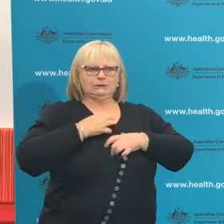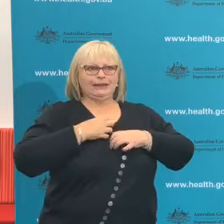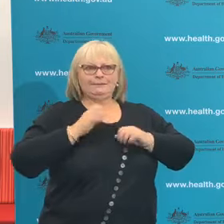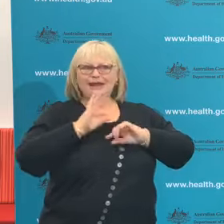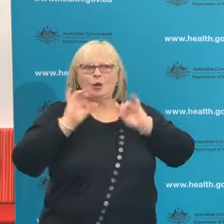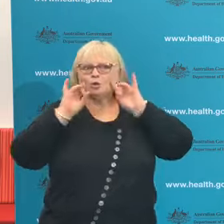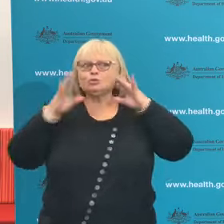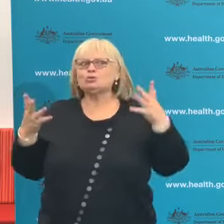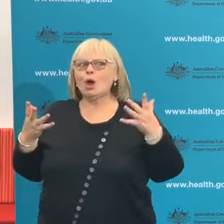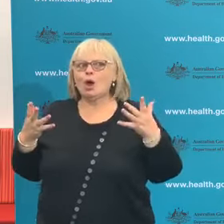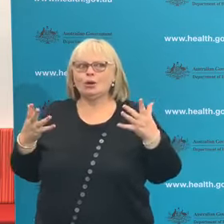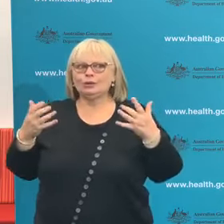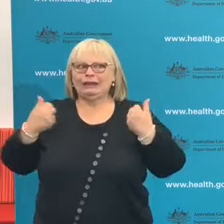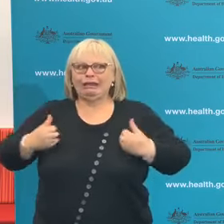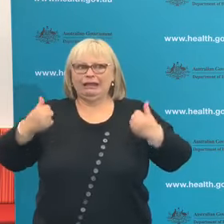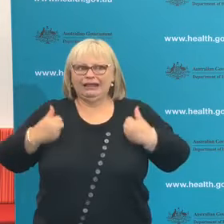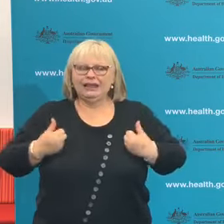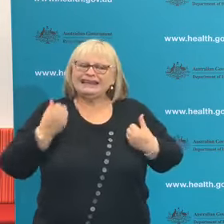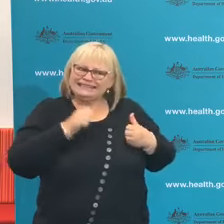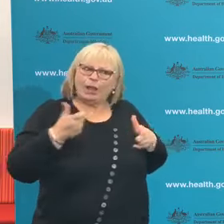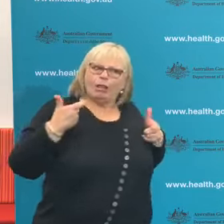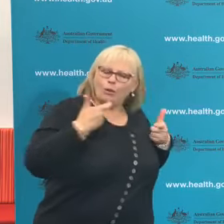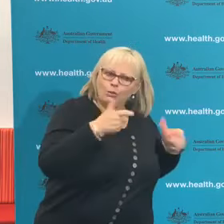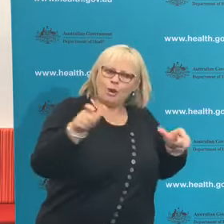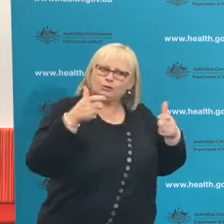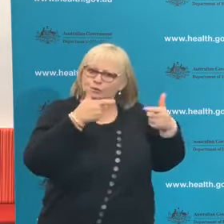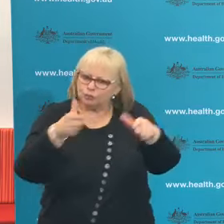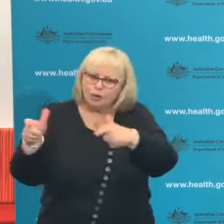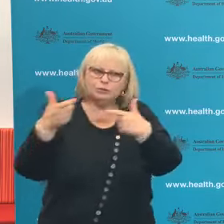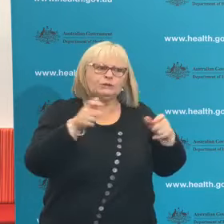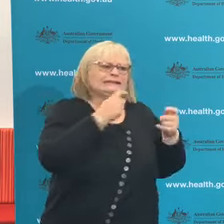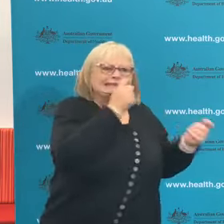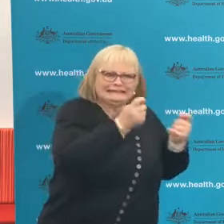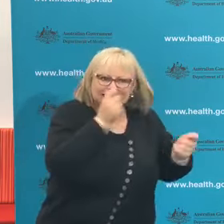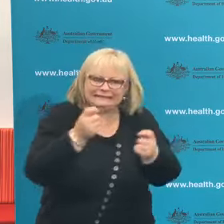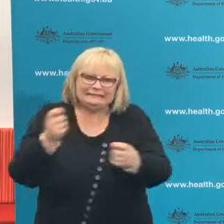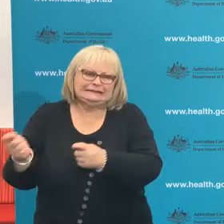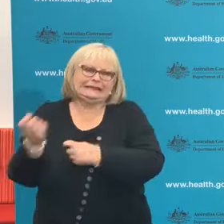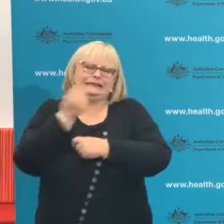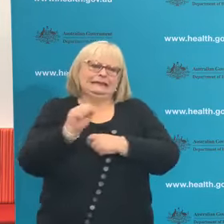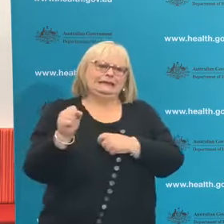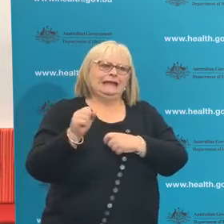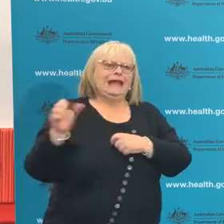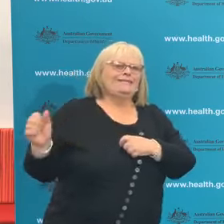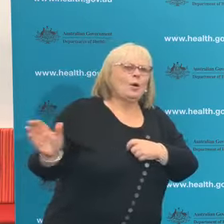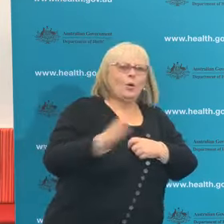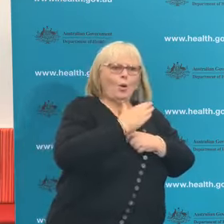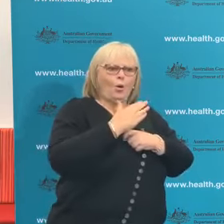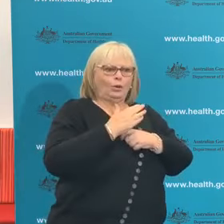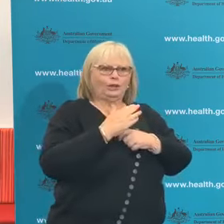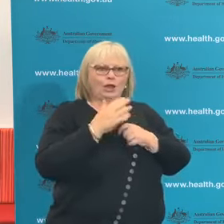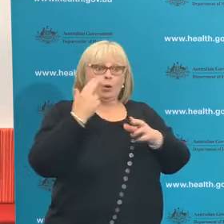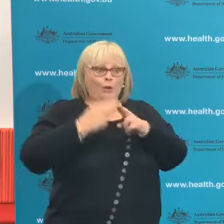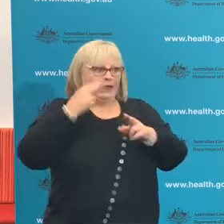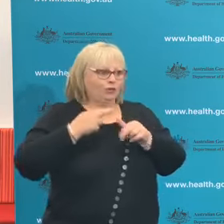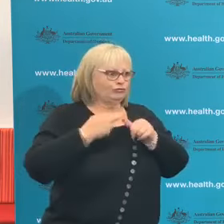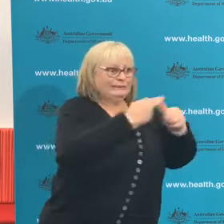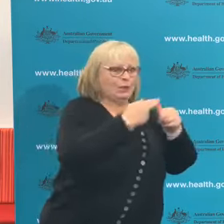that surveillance testing and have all the response capabilities ready if you